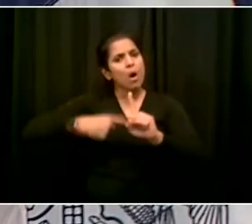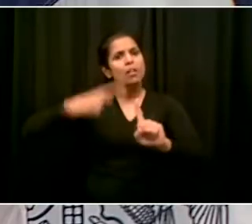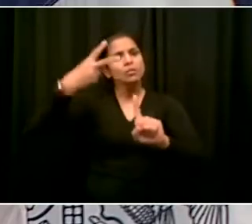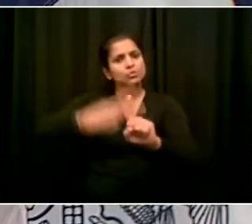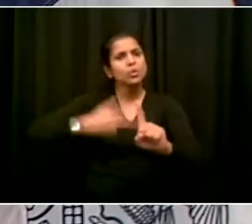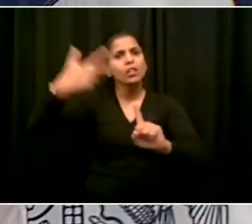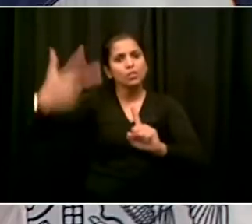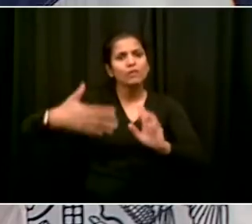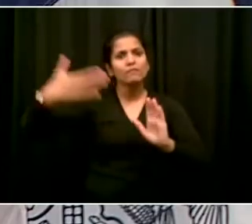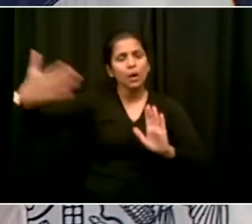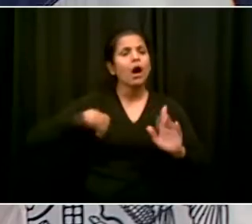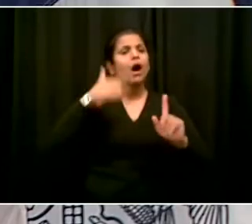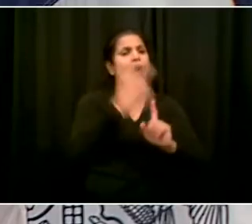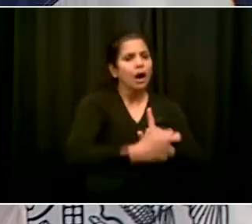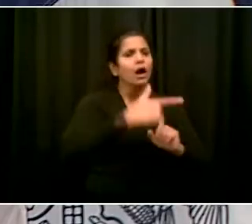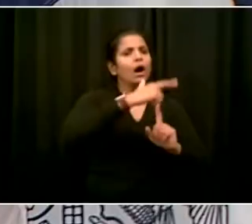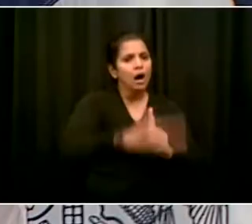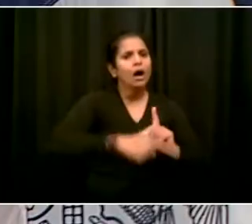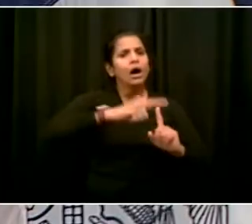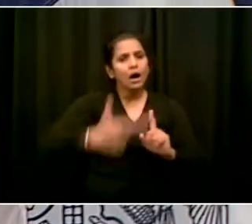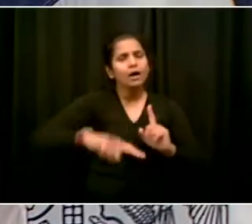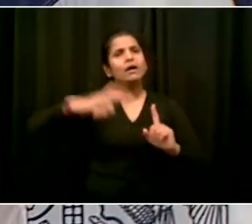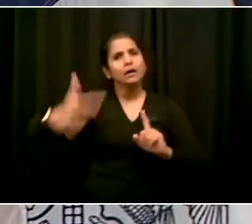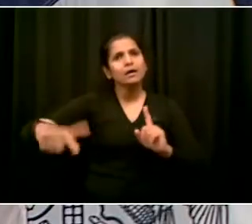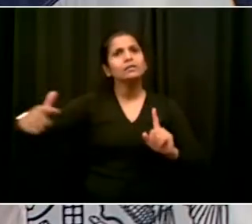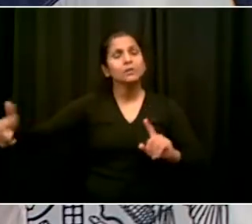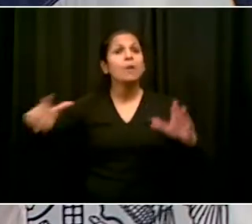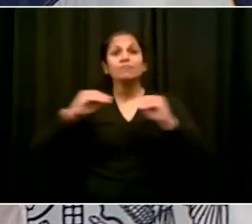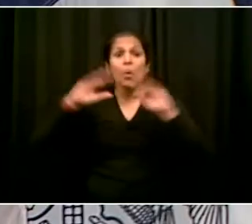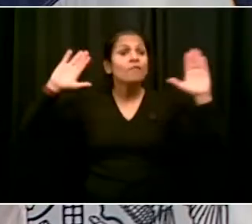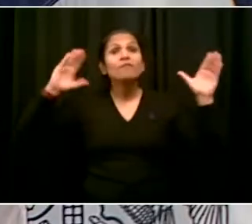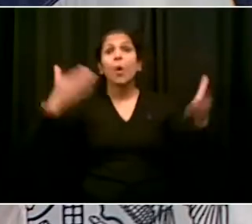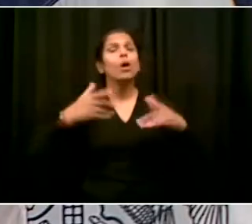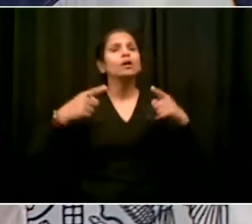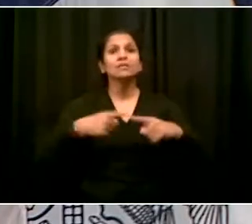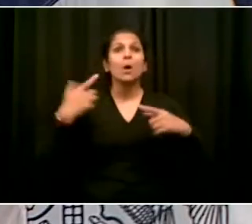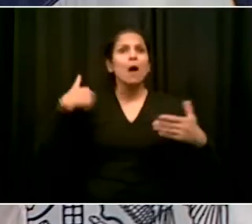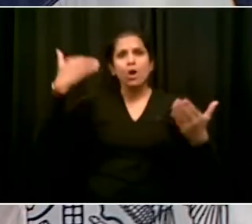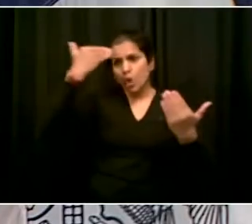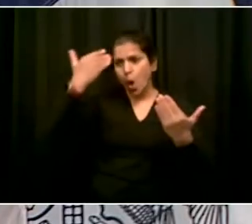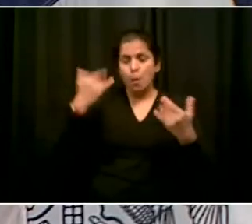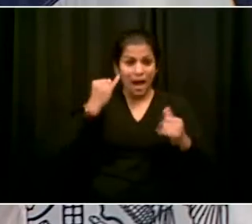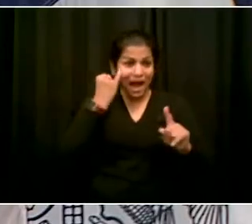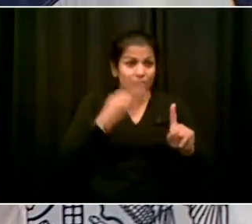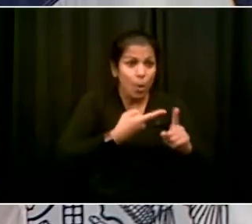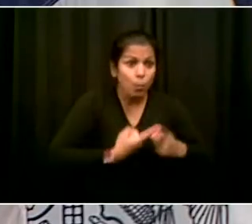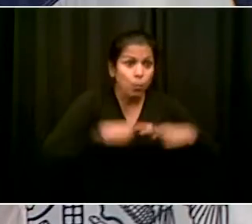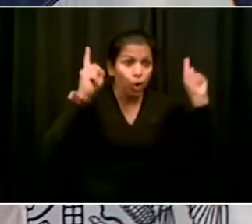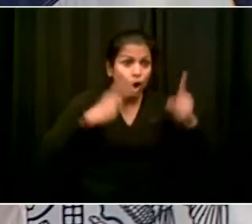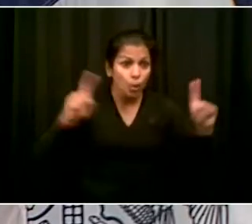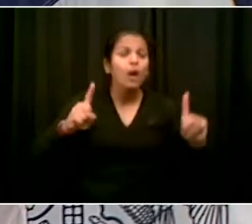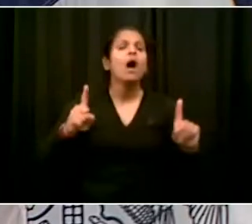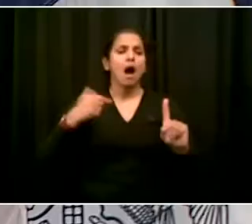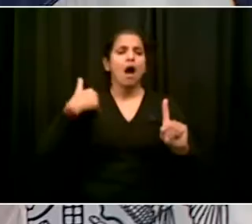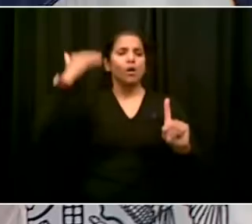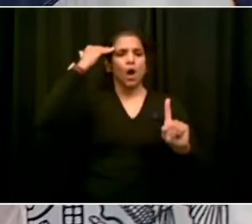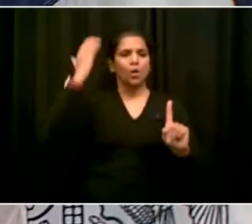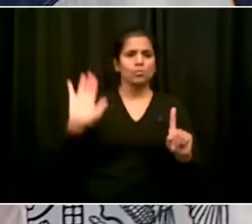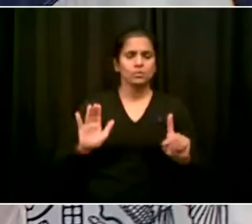VACCINE IS COMING. BIG CHANGES ARE COMING, IT ILWL TAKE SOME MONTHS, THAT IS NO QUESTION.